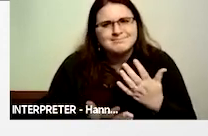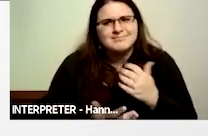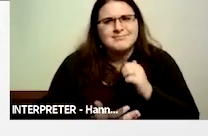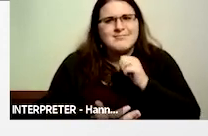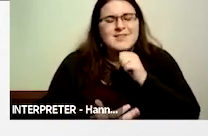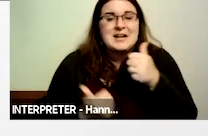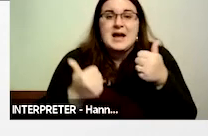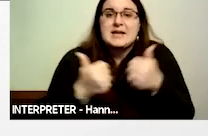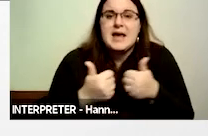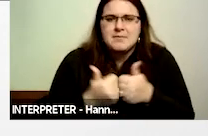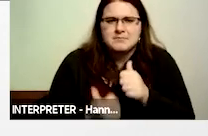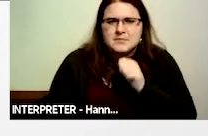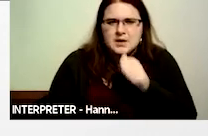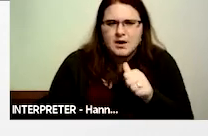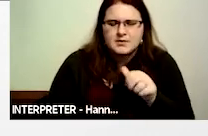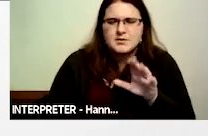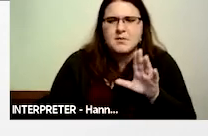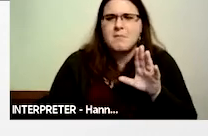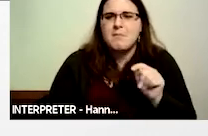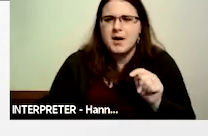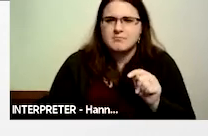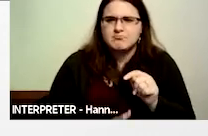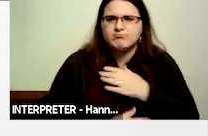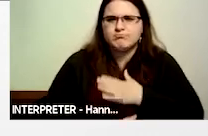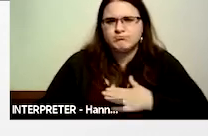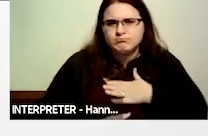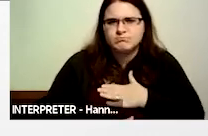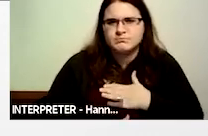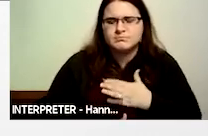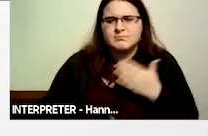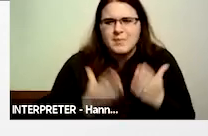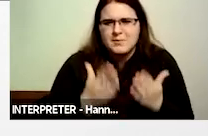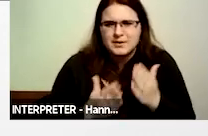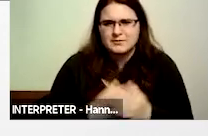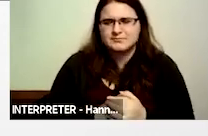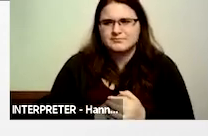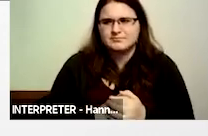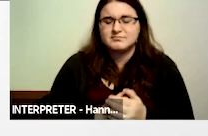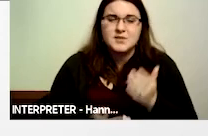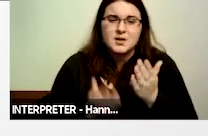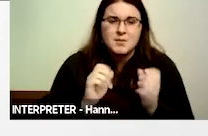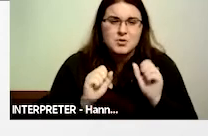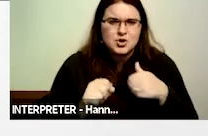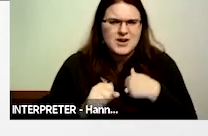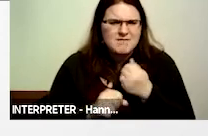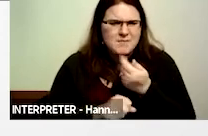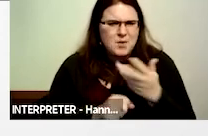Rick Mislan: However, maybe there's a way to do multiple accounts in tech talk and actually have